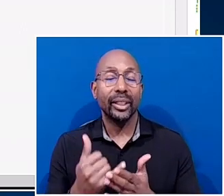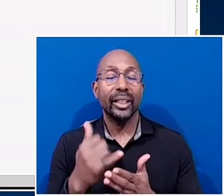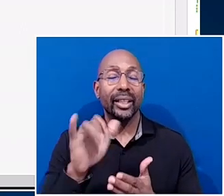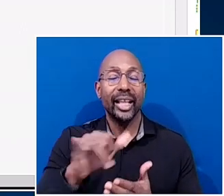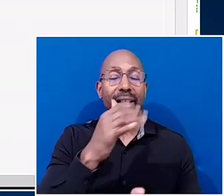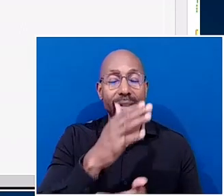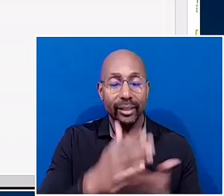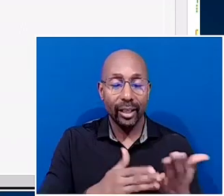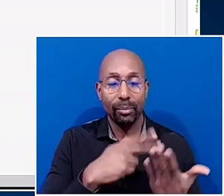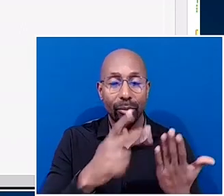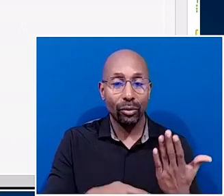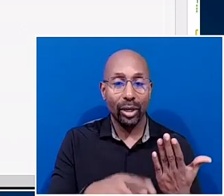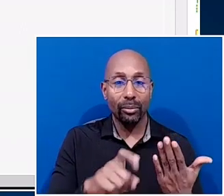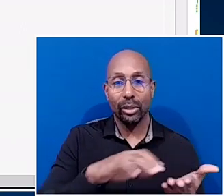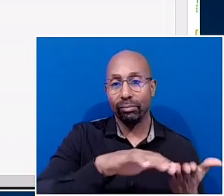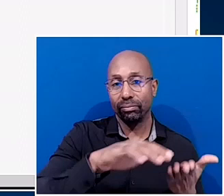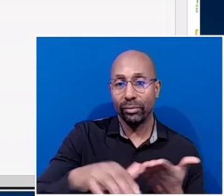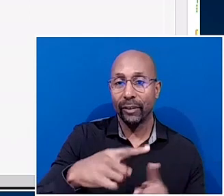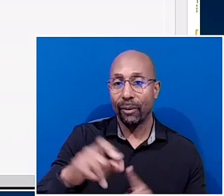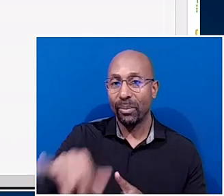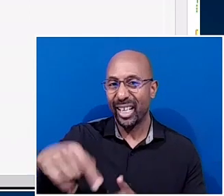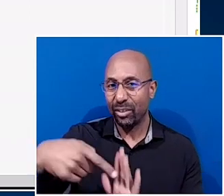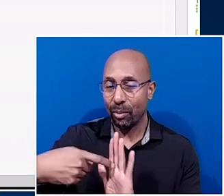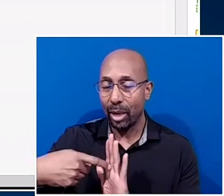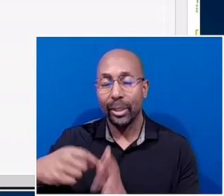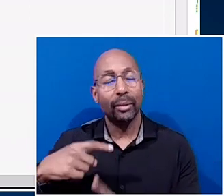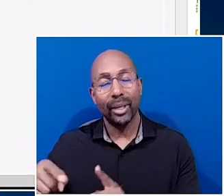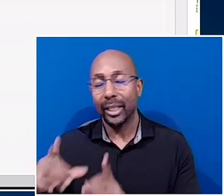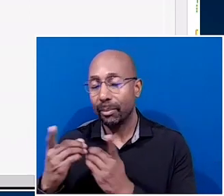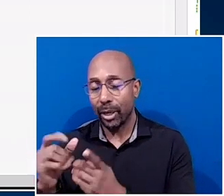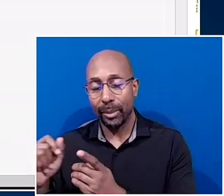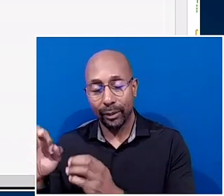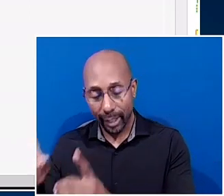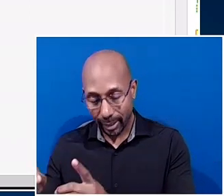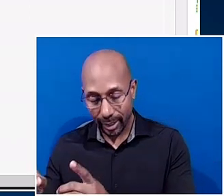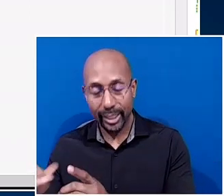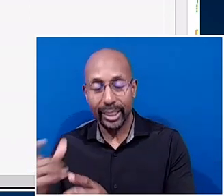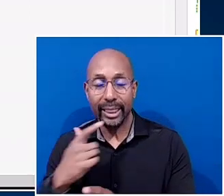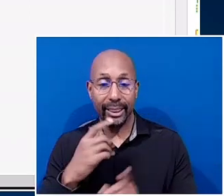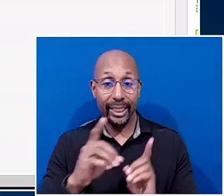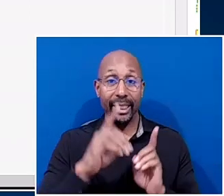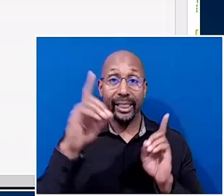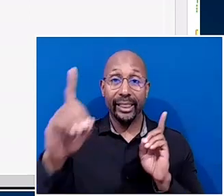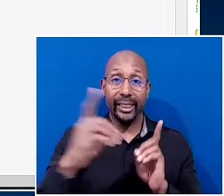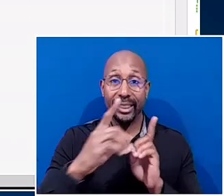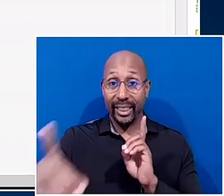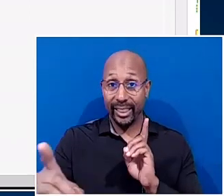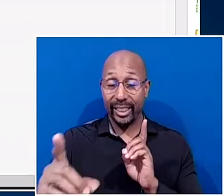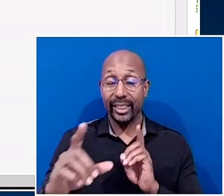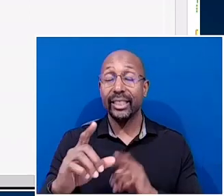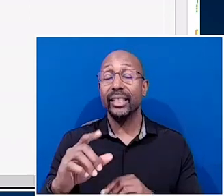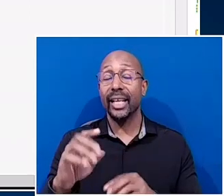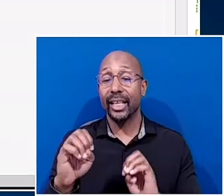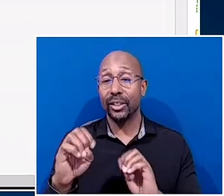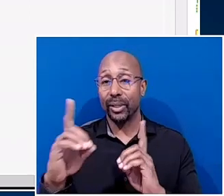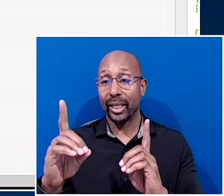However, it is the Department's view that distance education, generally, should be